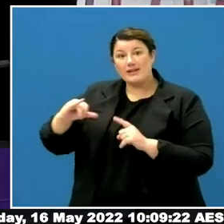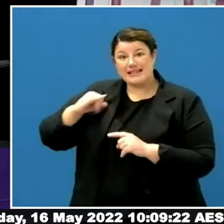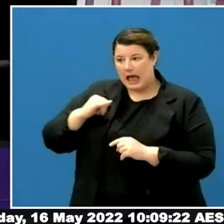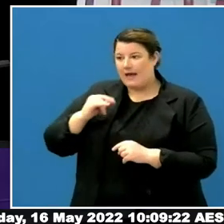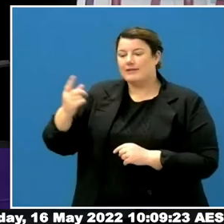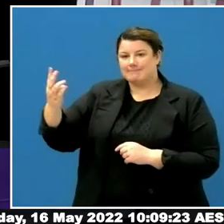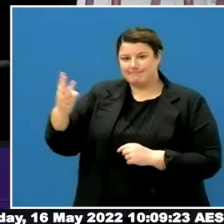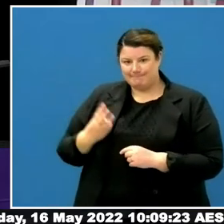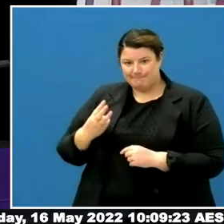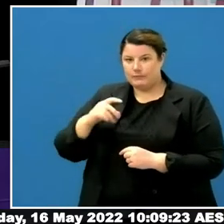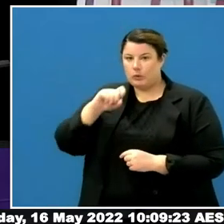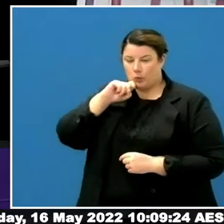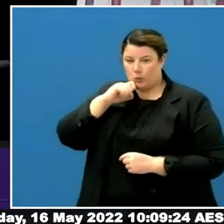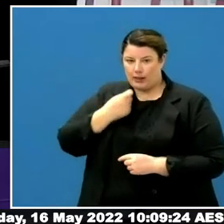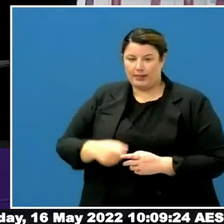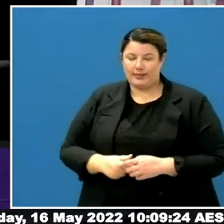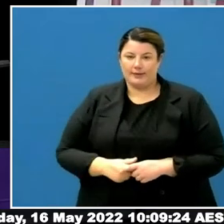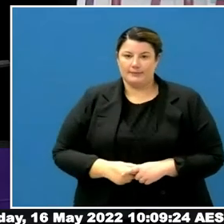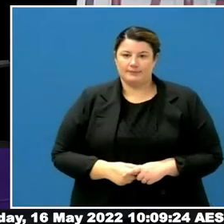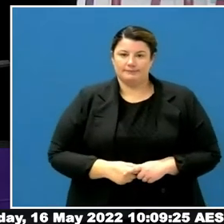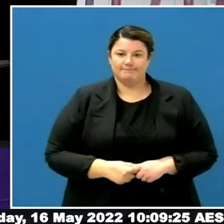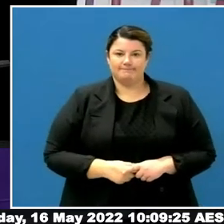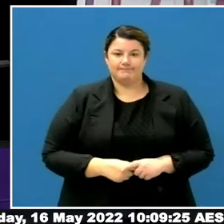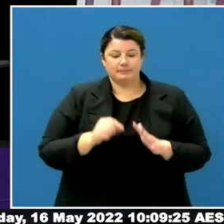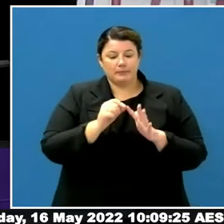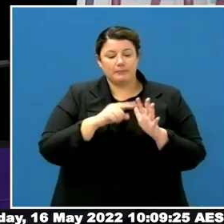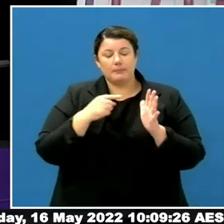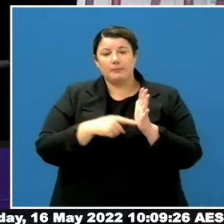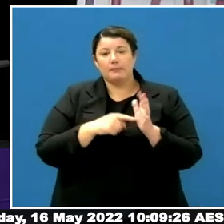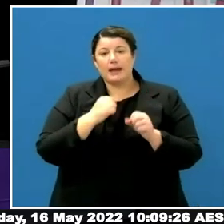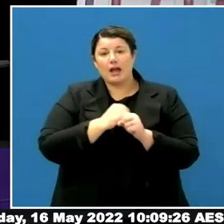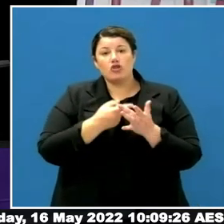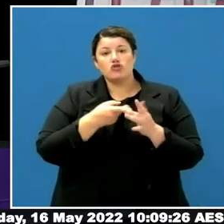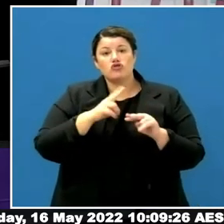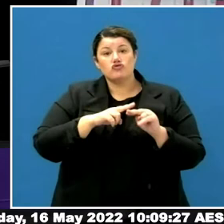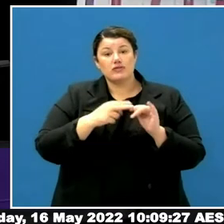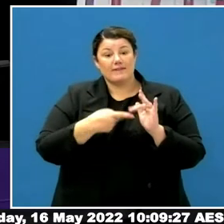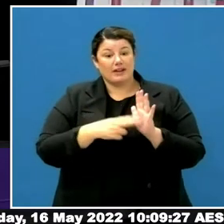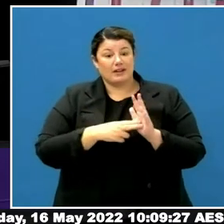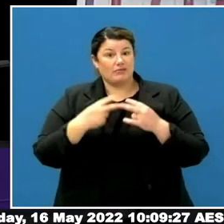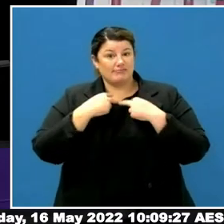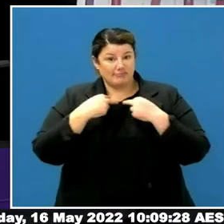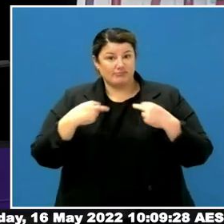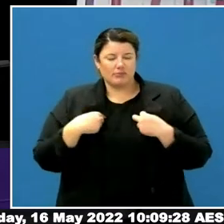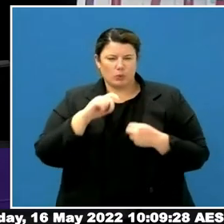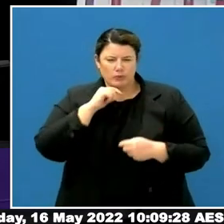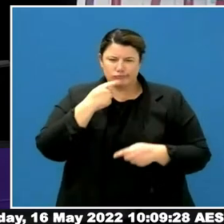Mr Griffin SC, Senior Counsel Assisting the Commission will provide more details on the